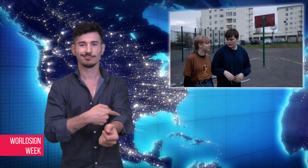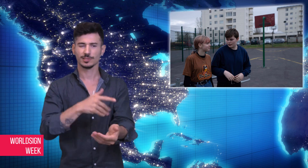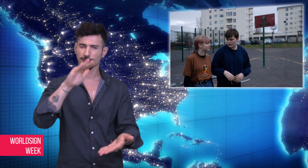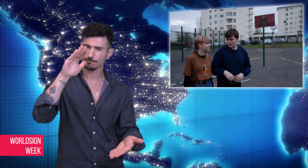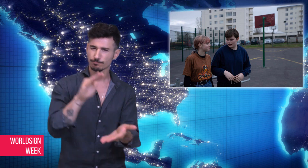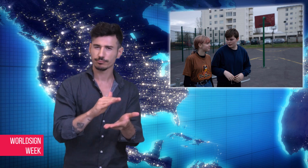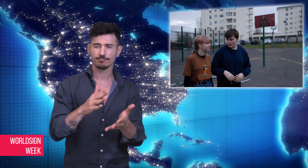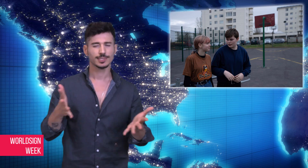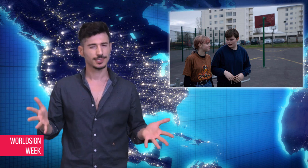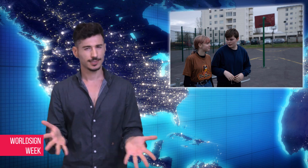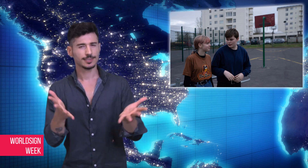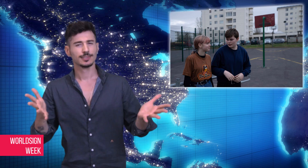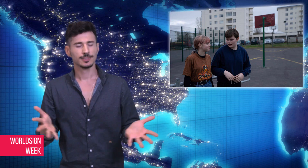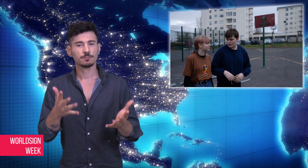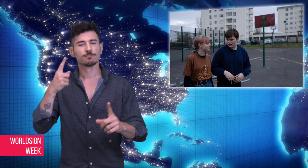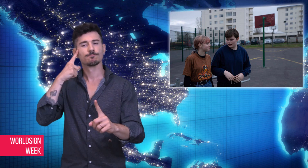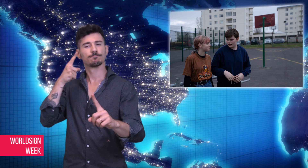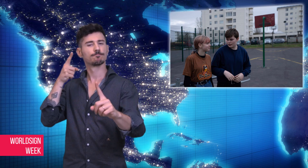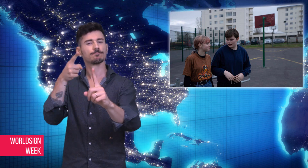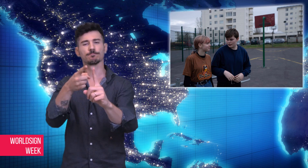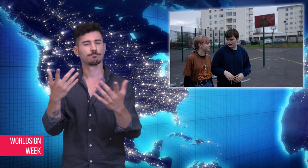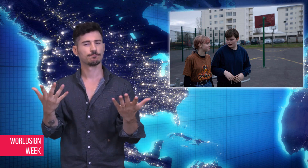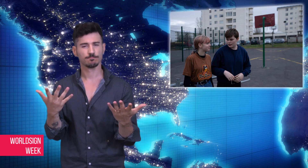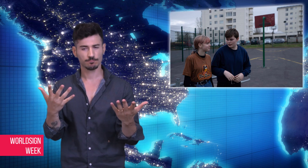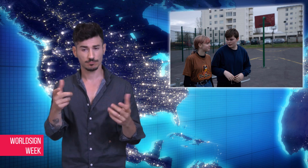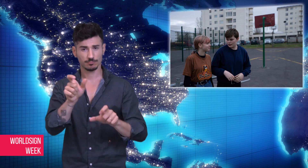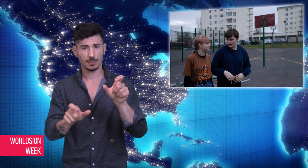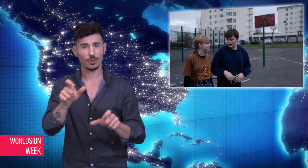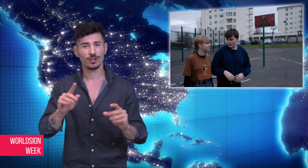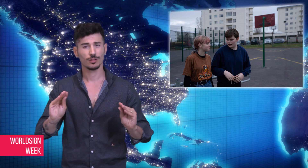teen drinking and substance abuse.